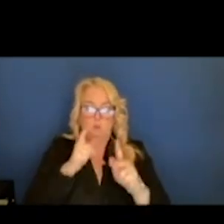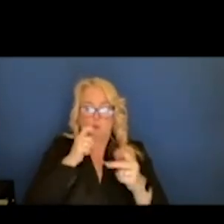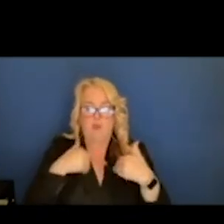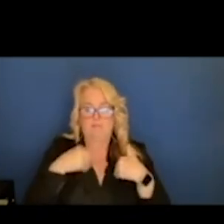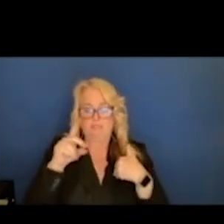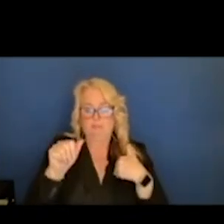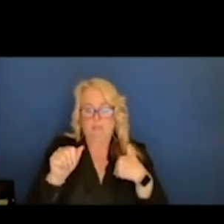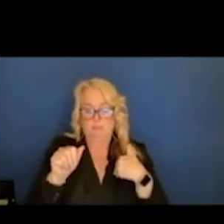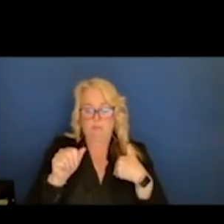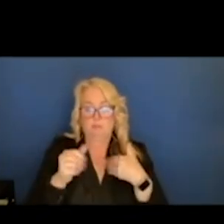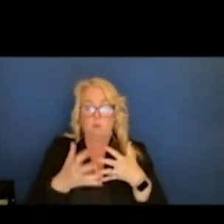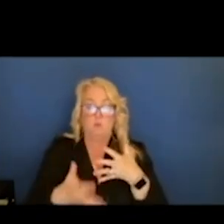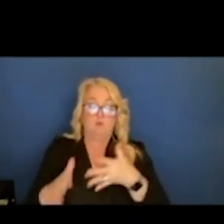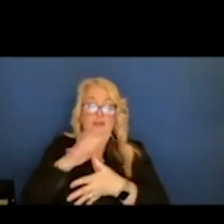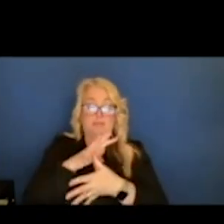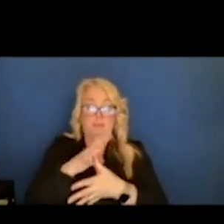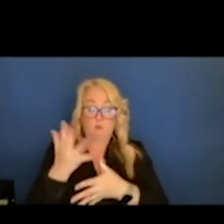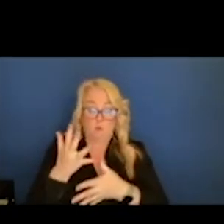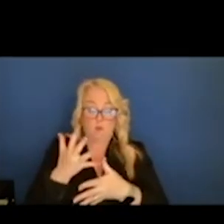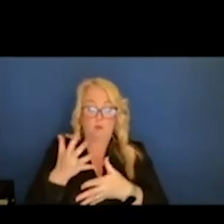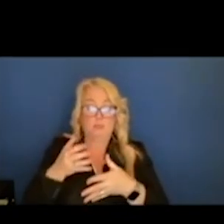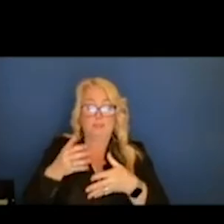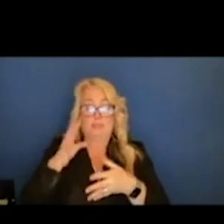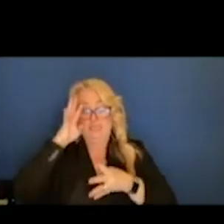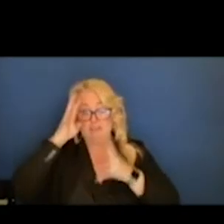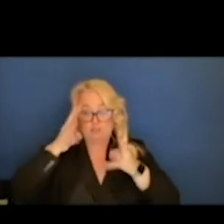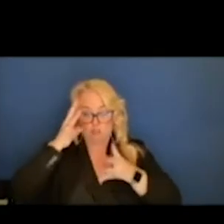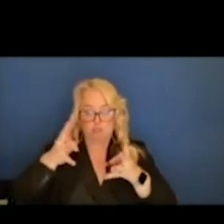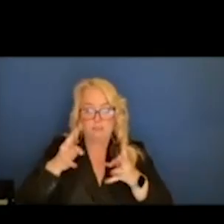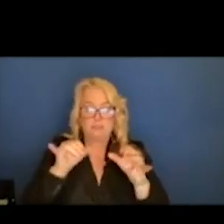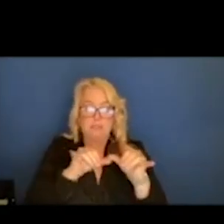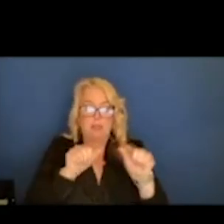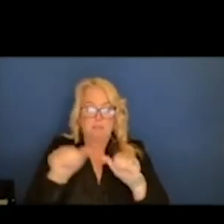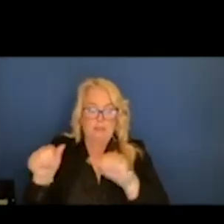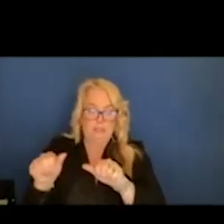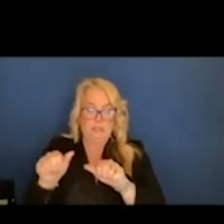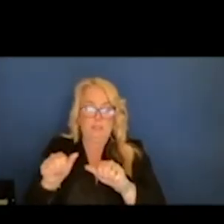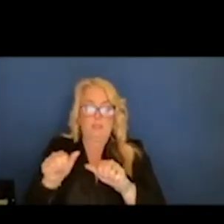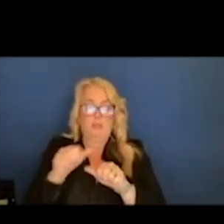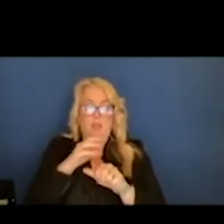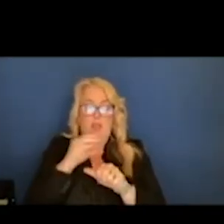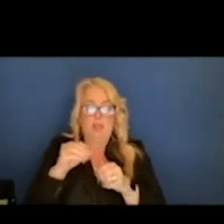innovation, scalability, and measurable outcomes in vocational rehabilitation services.